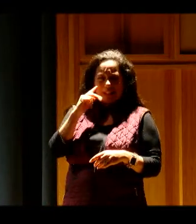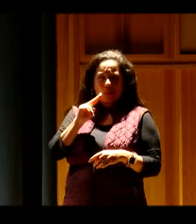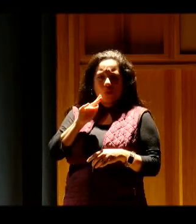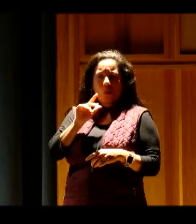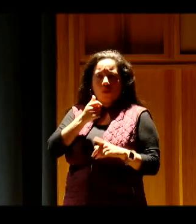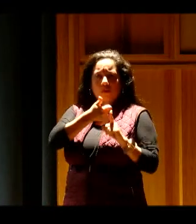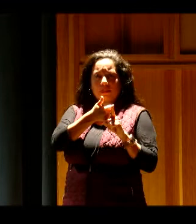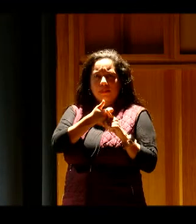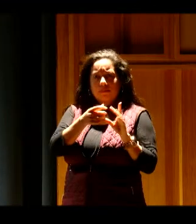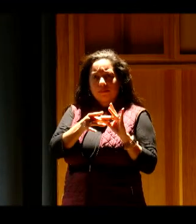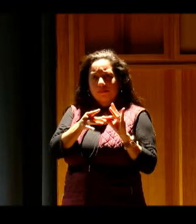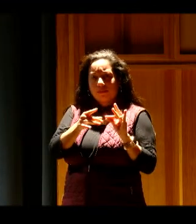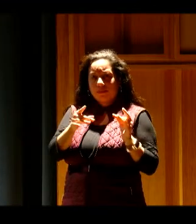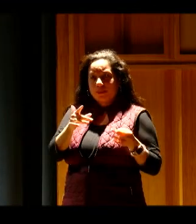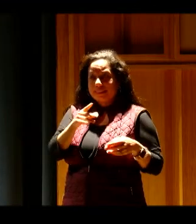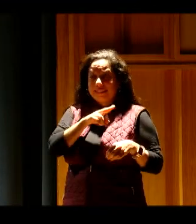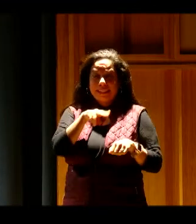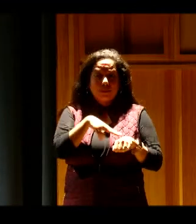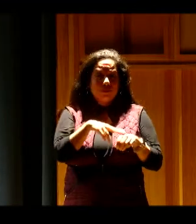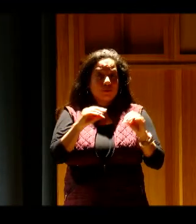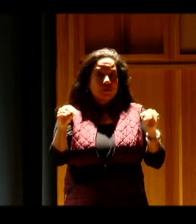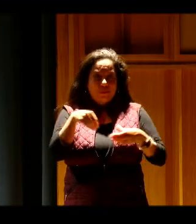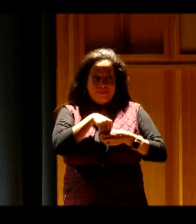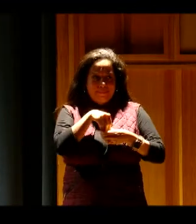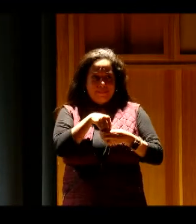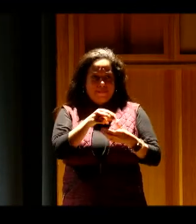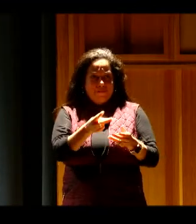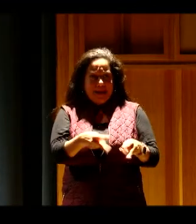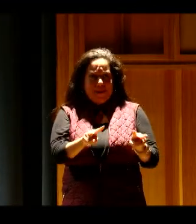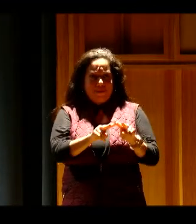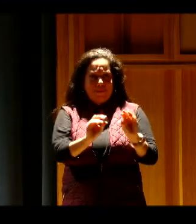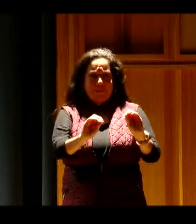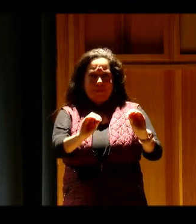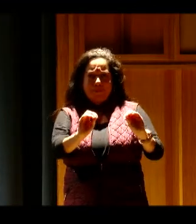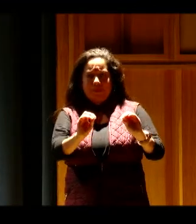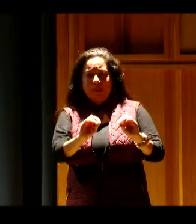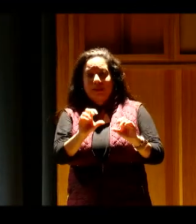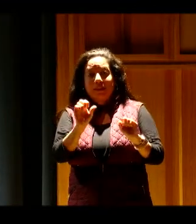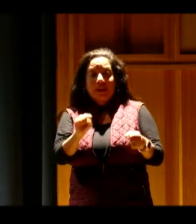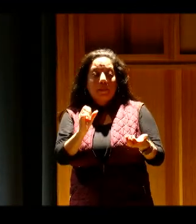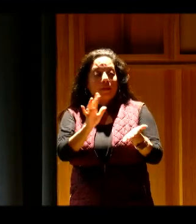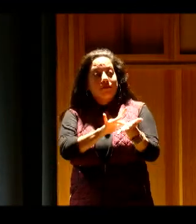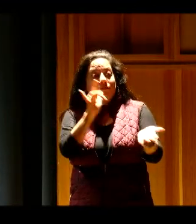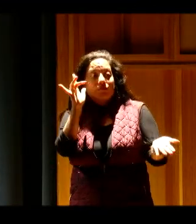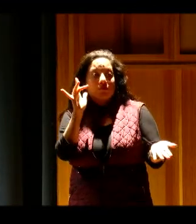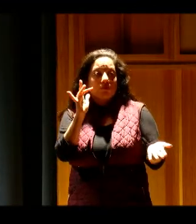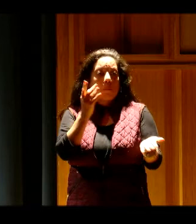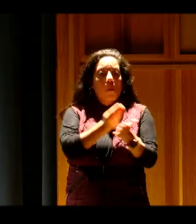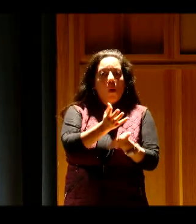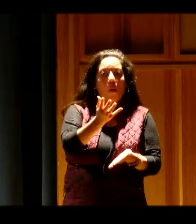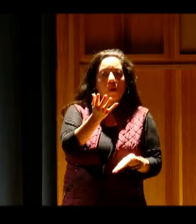Nature has no intrinsic value. It should be conquered, exploited, engineered, bought, and sold.